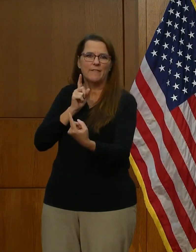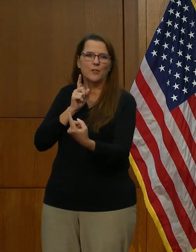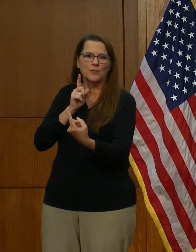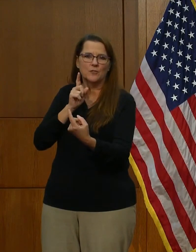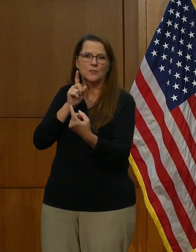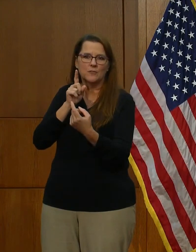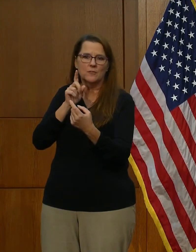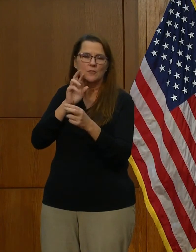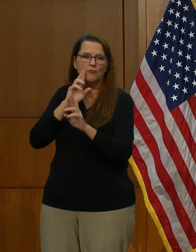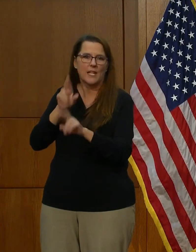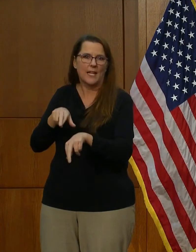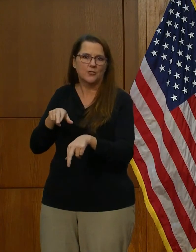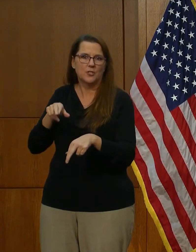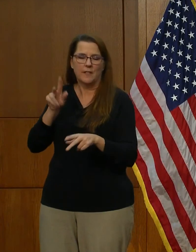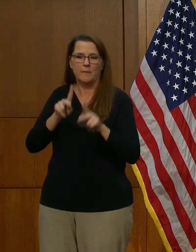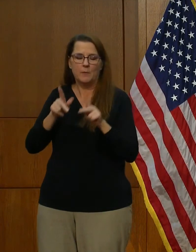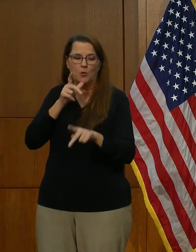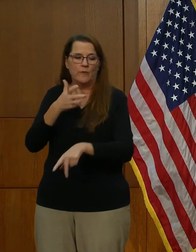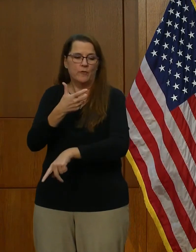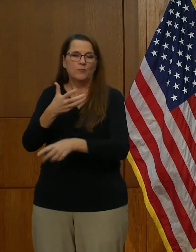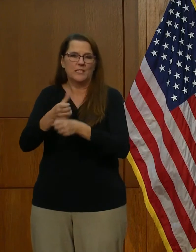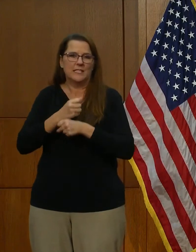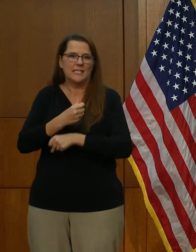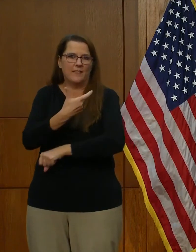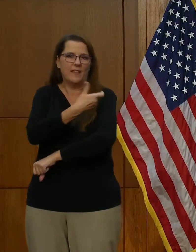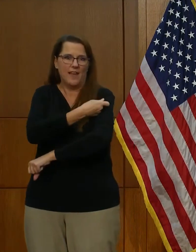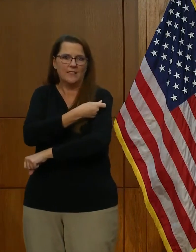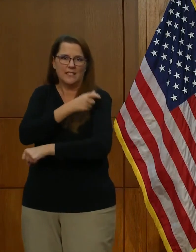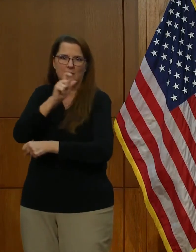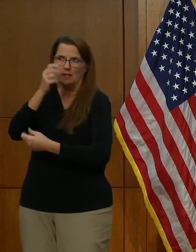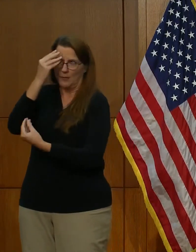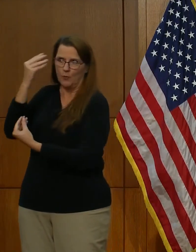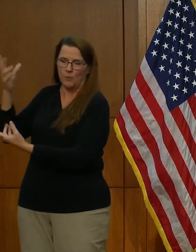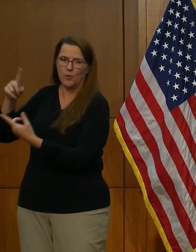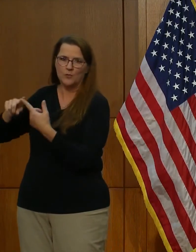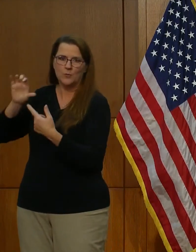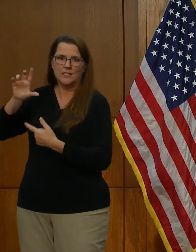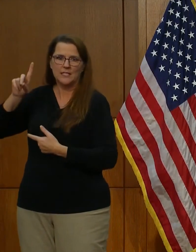THEY CONSIDER TO BE ADVERSE